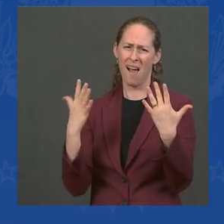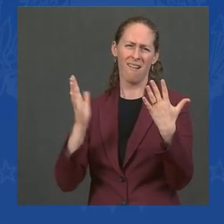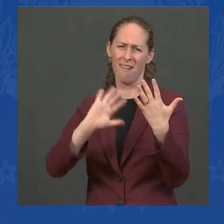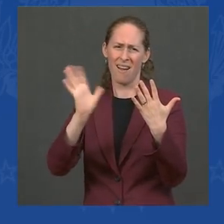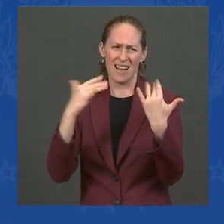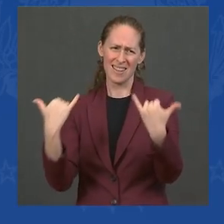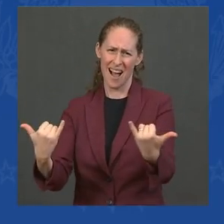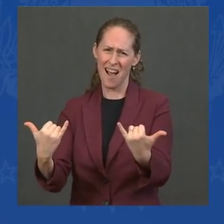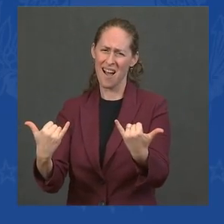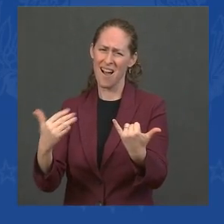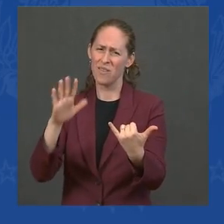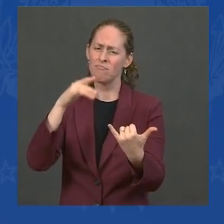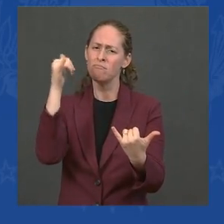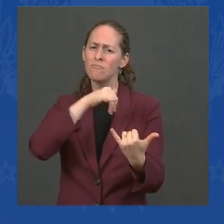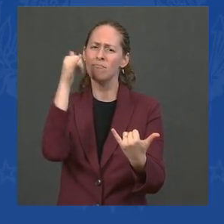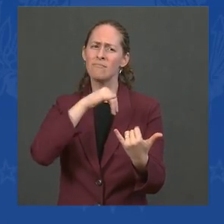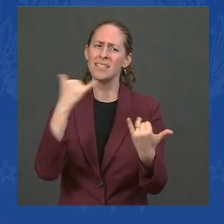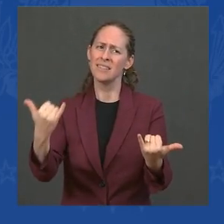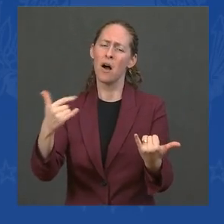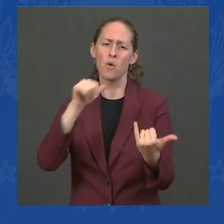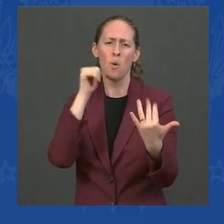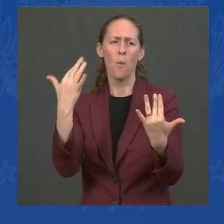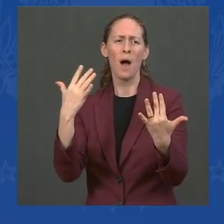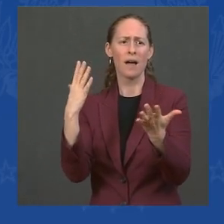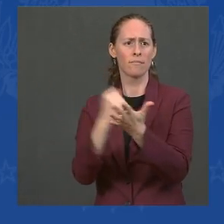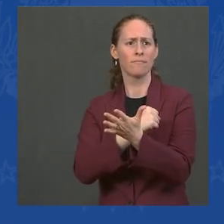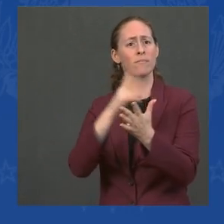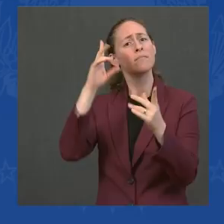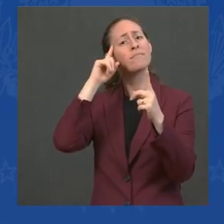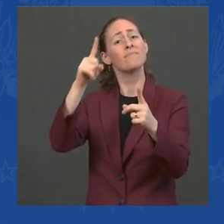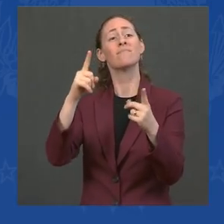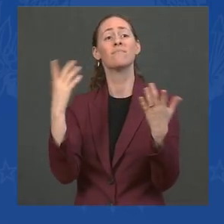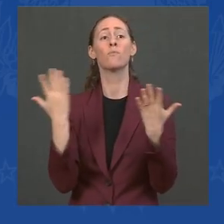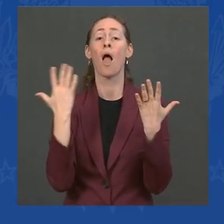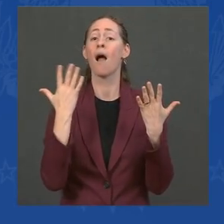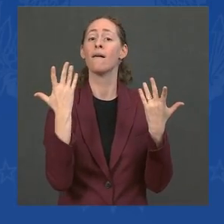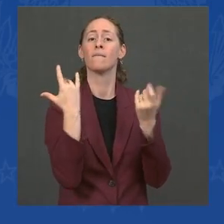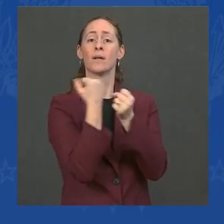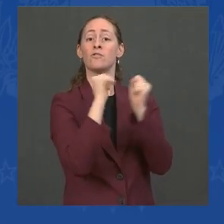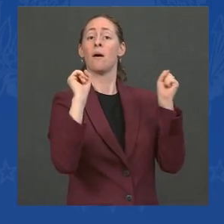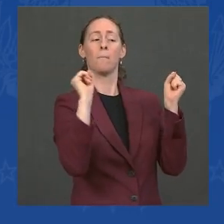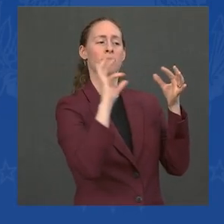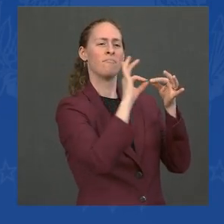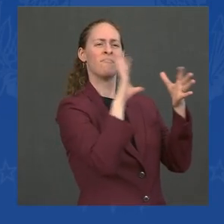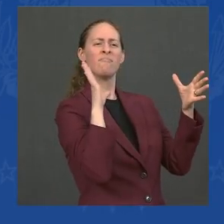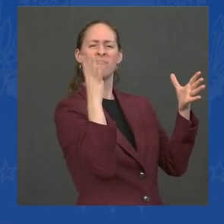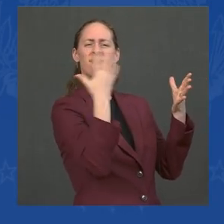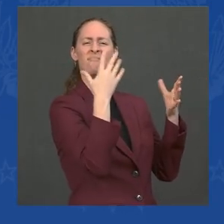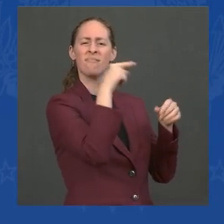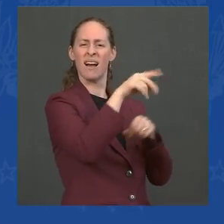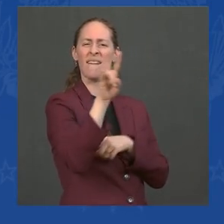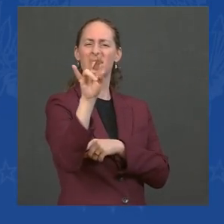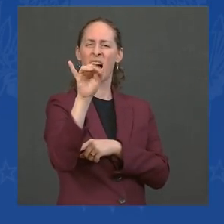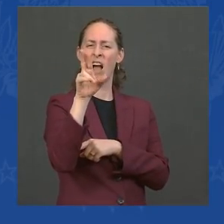This is about freedom from the virus. Getting vaccinated is among the most patriotic things